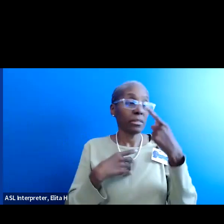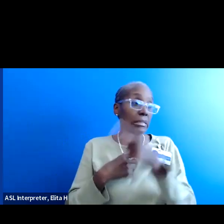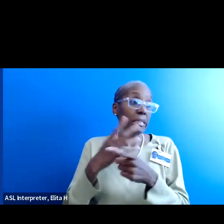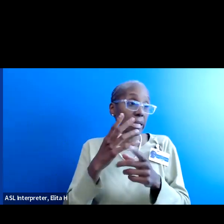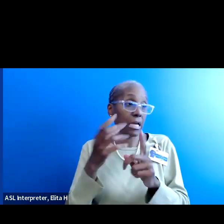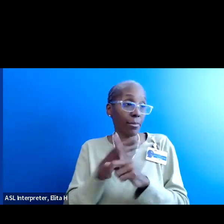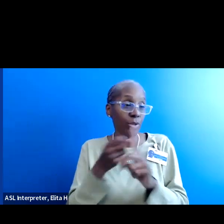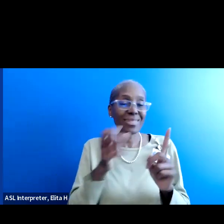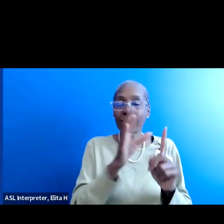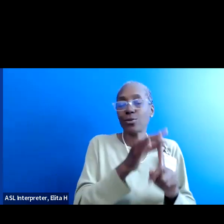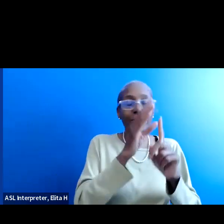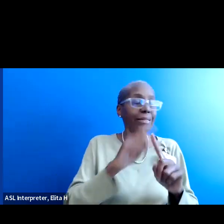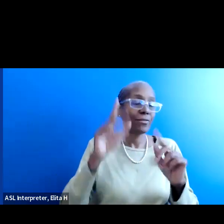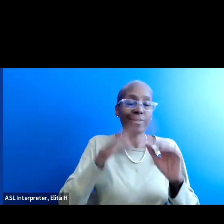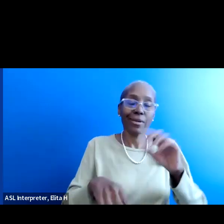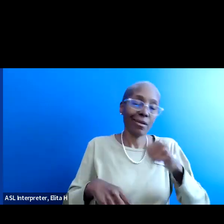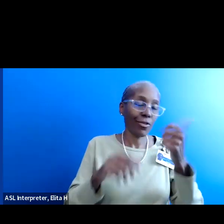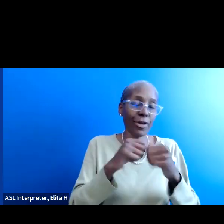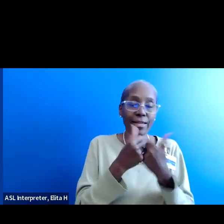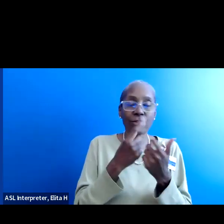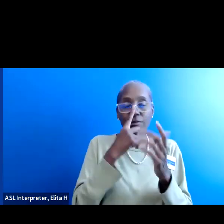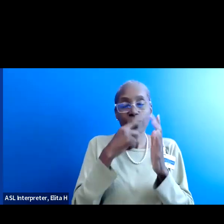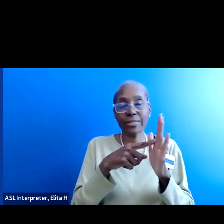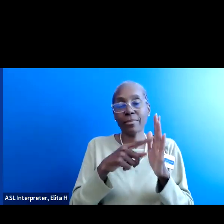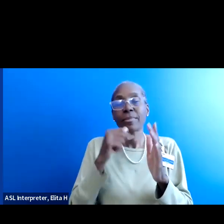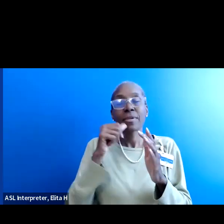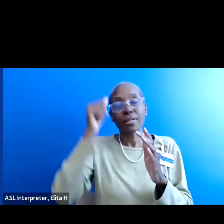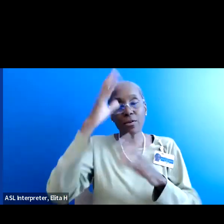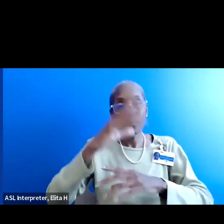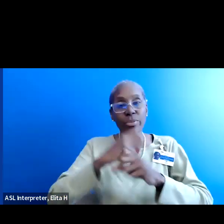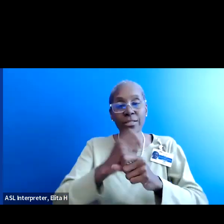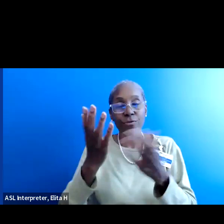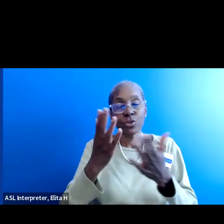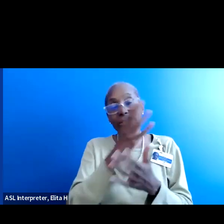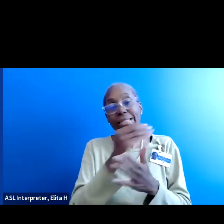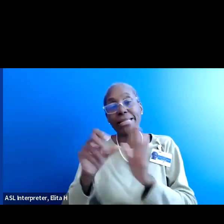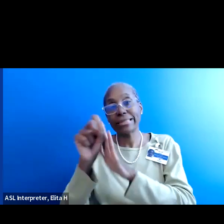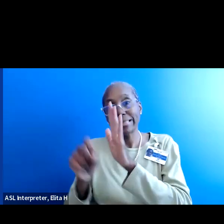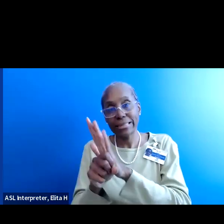and differs from other agencies such as Adult Protective Services and the State Survey Agency.